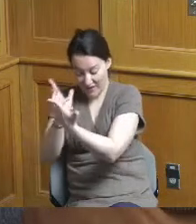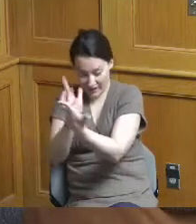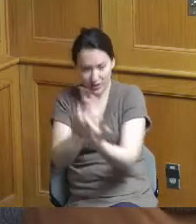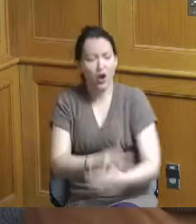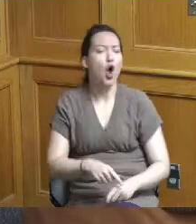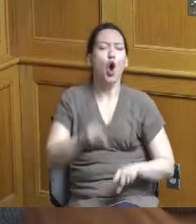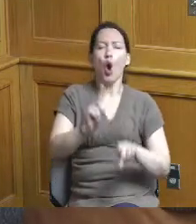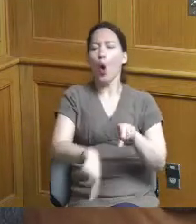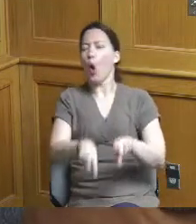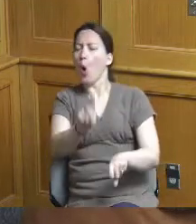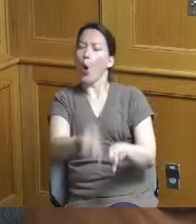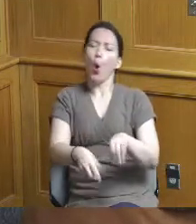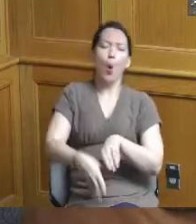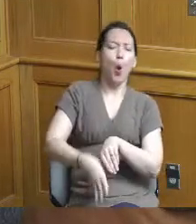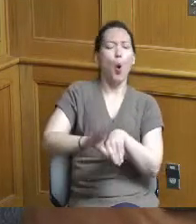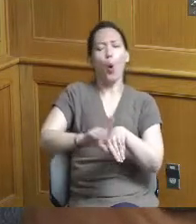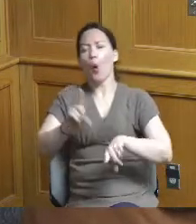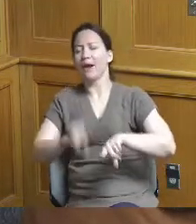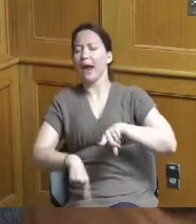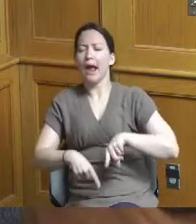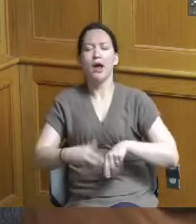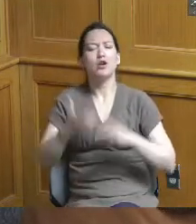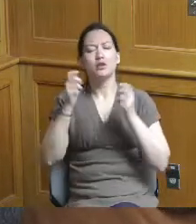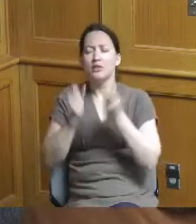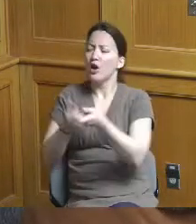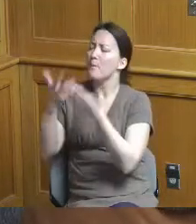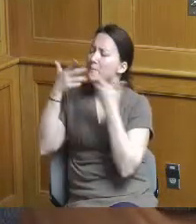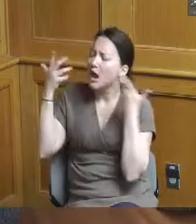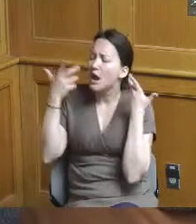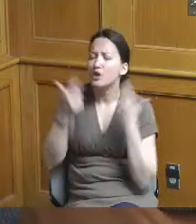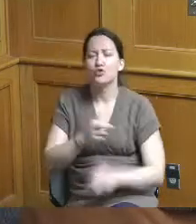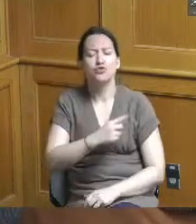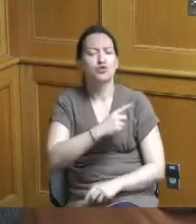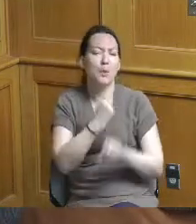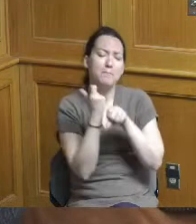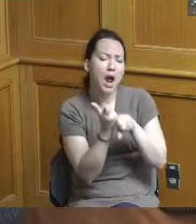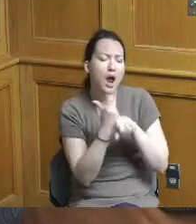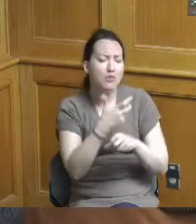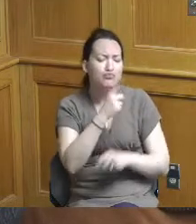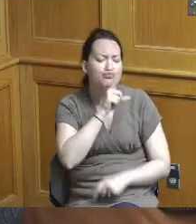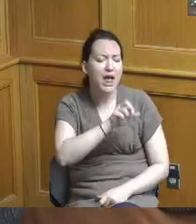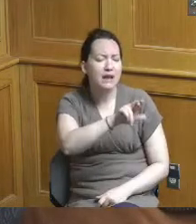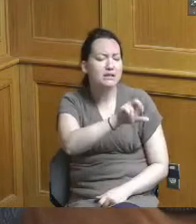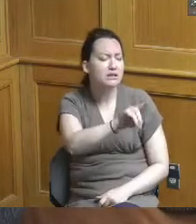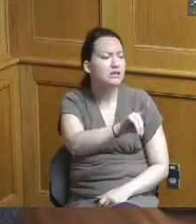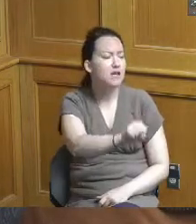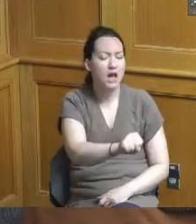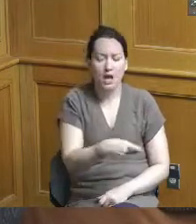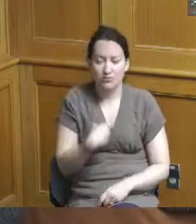we can't do these things for the Bengals or the Reds you know we don't even have to win